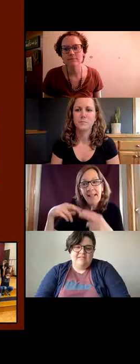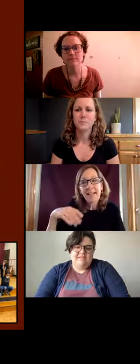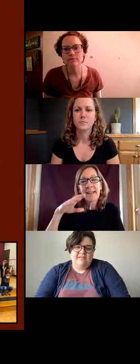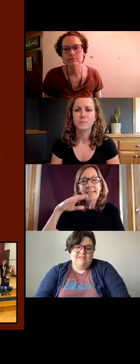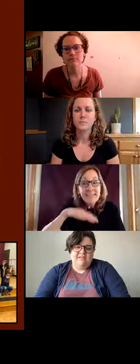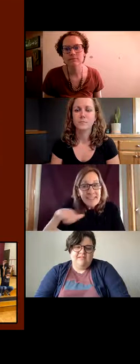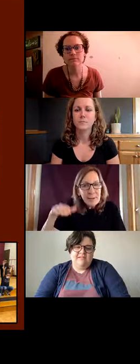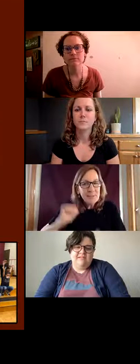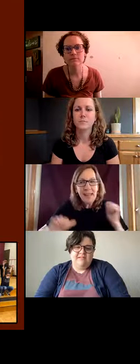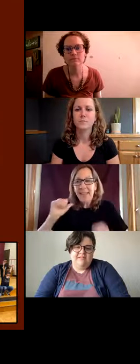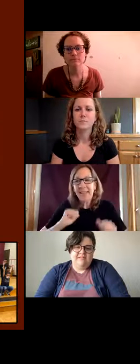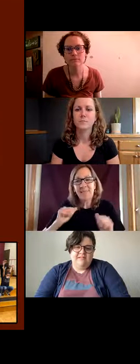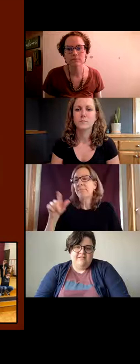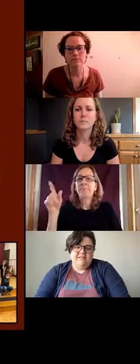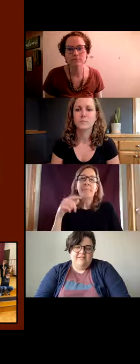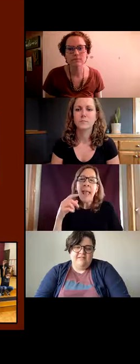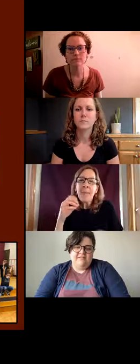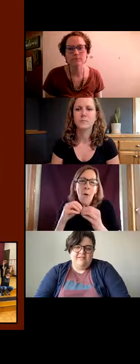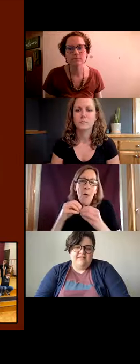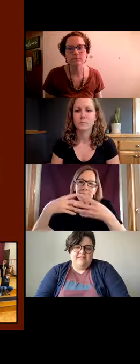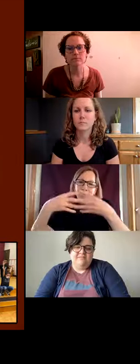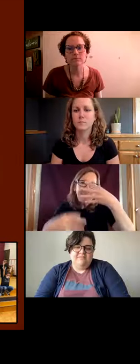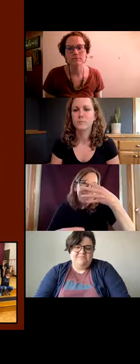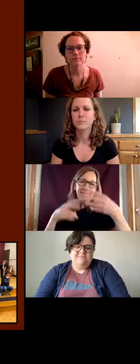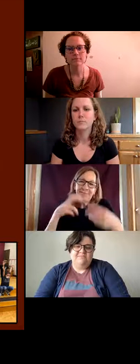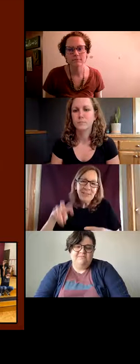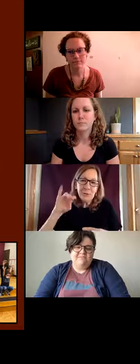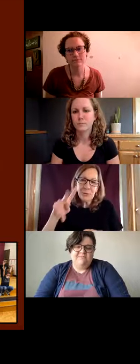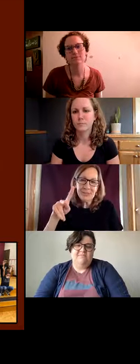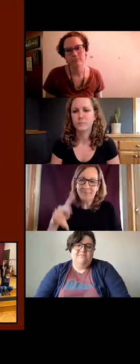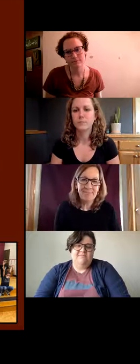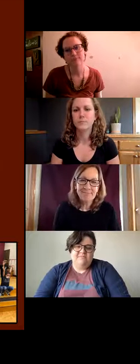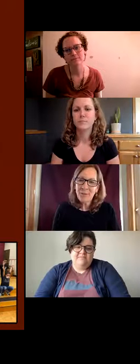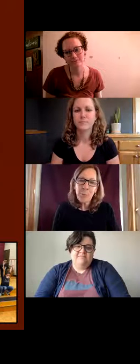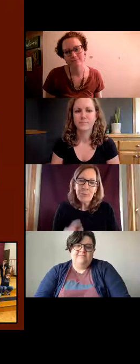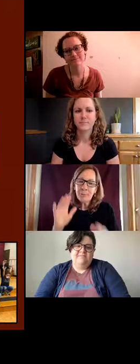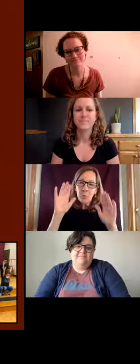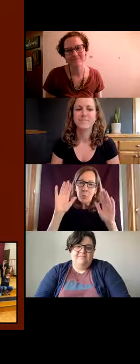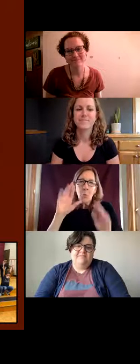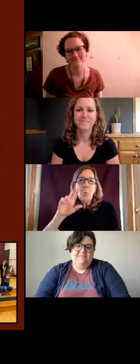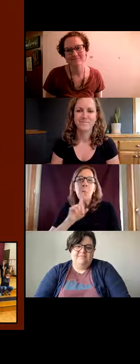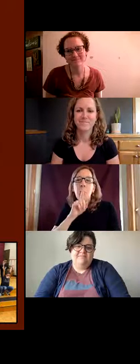Uh, we go to the recycling center and go to places... there's a long list of field trips that we access.